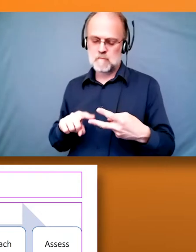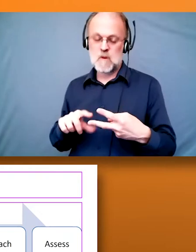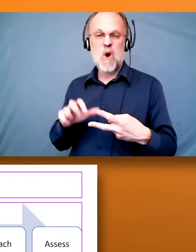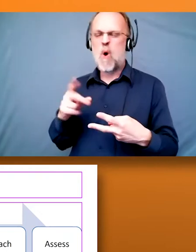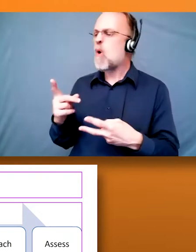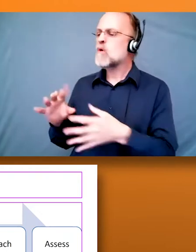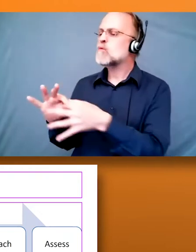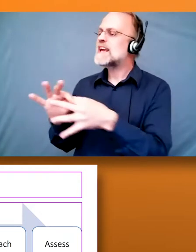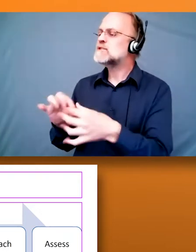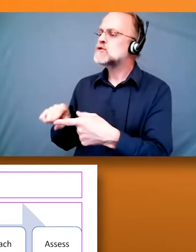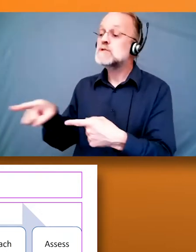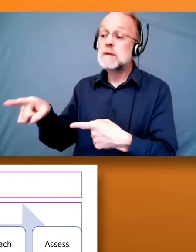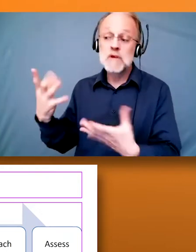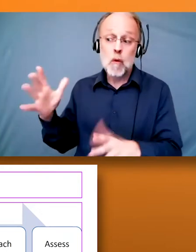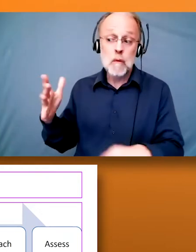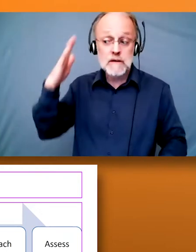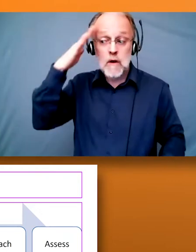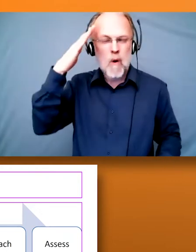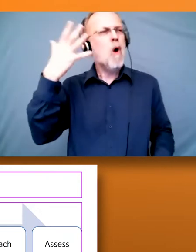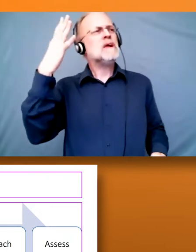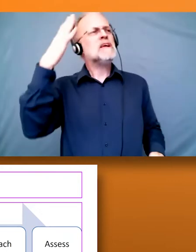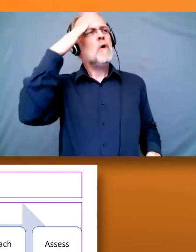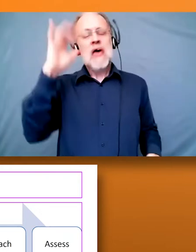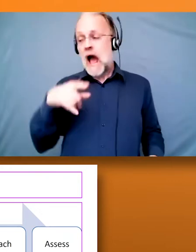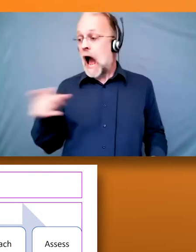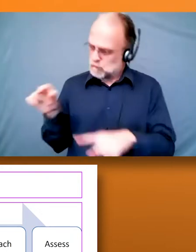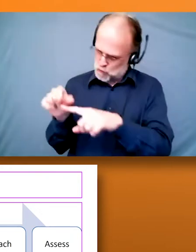Or if you can teach them in relation to something they already know.